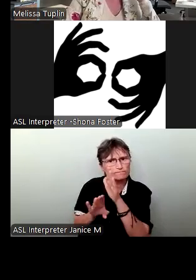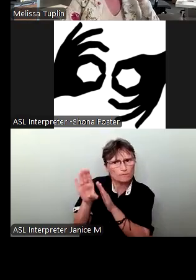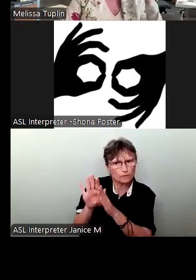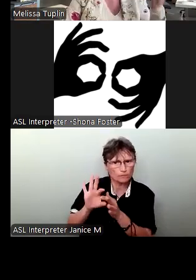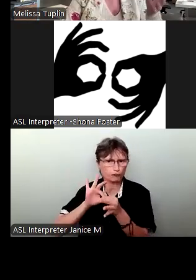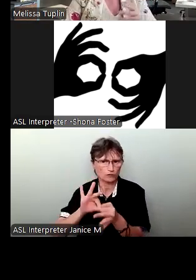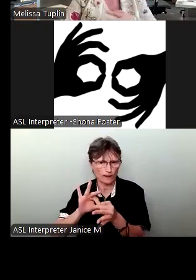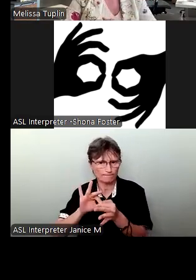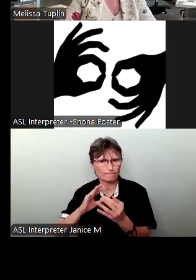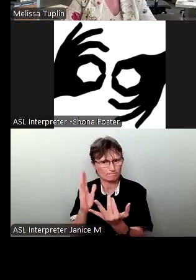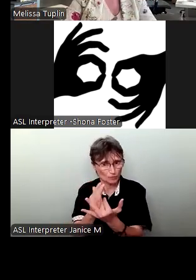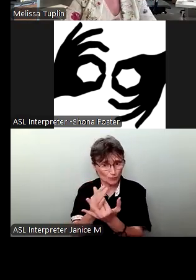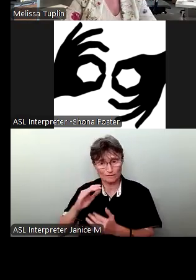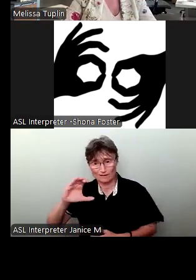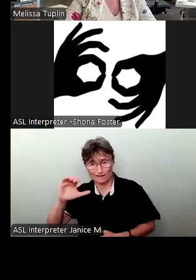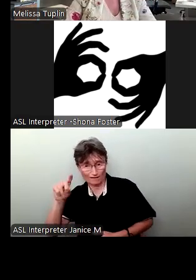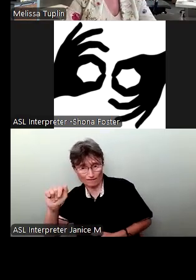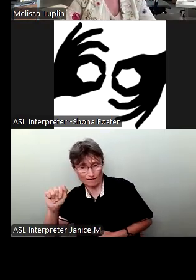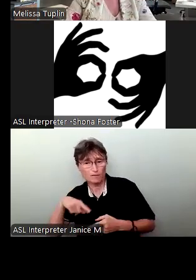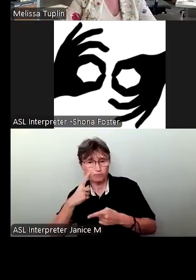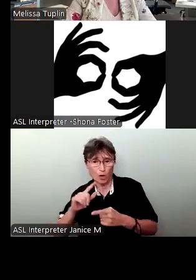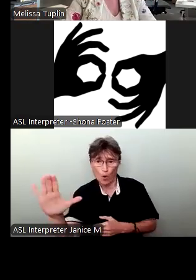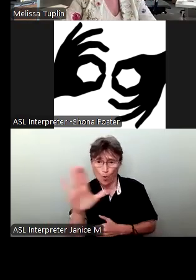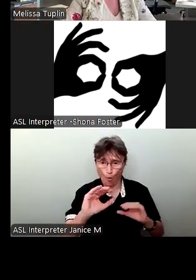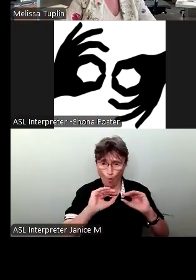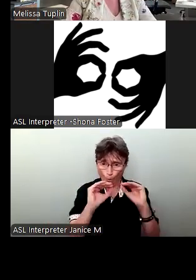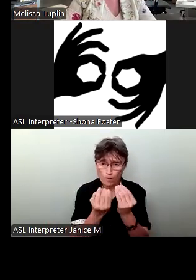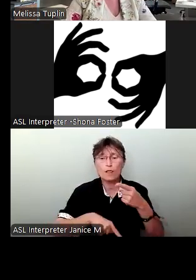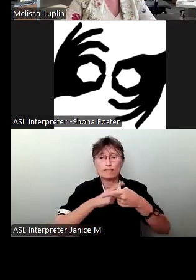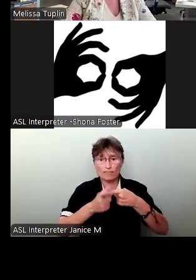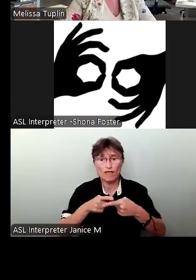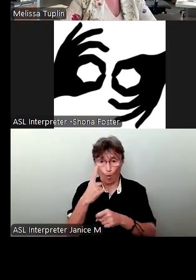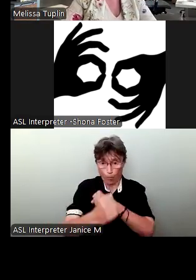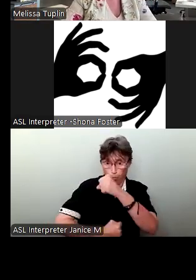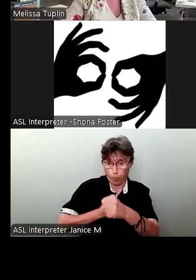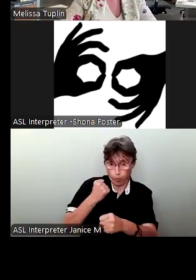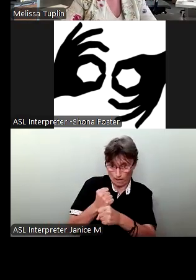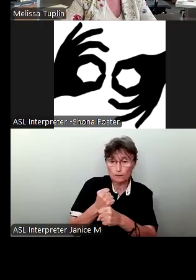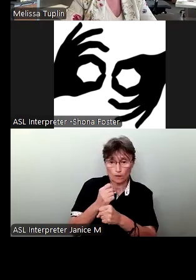begin to build your capacity to apply for the four-year program when it opens next fall.